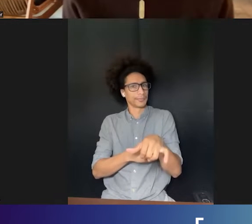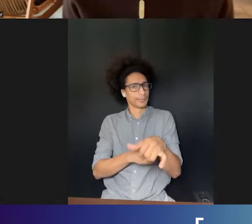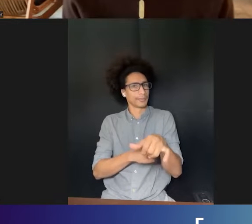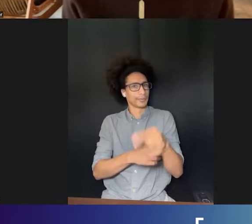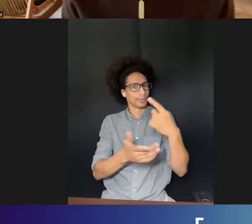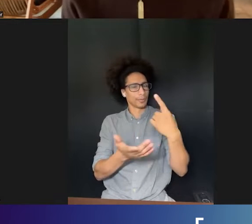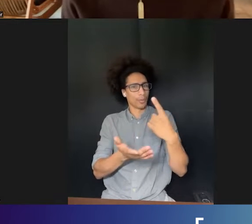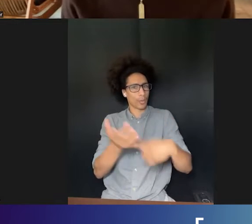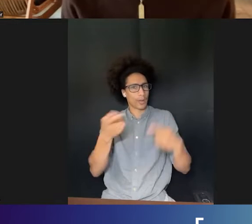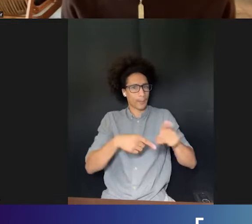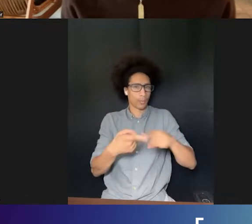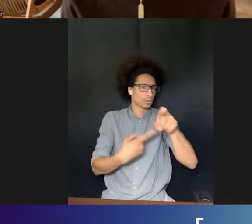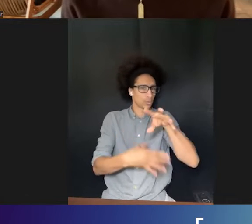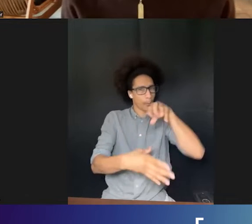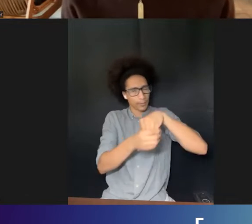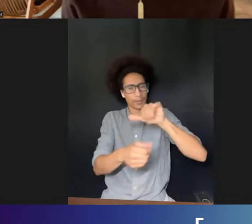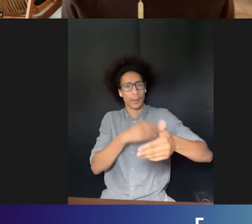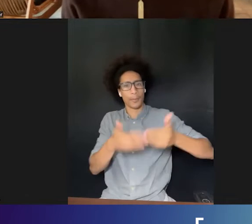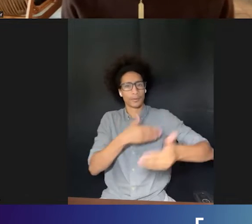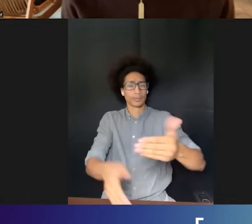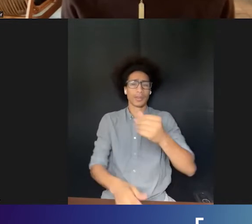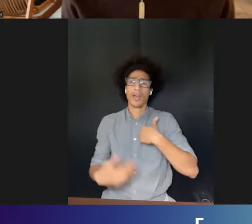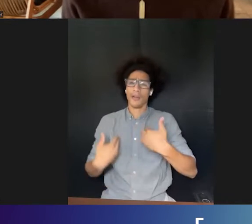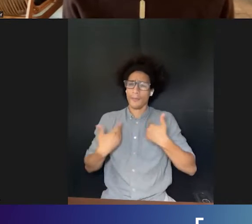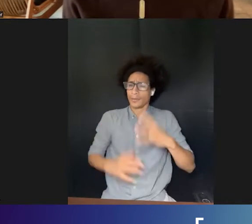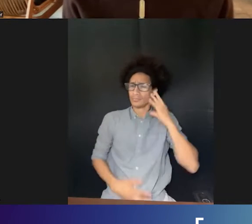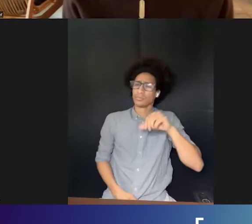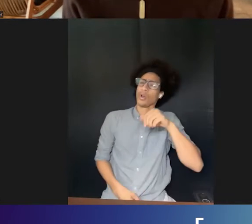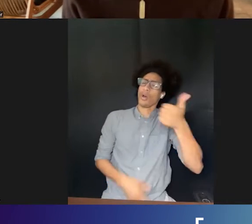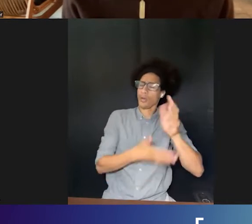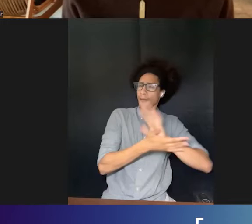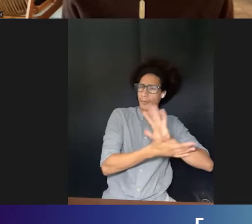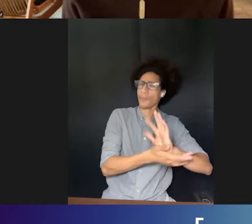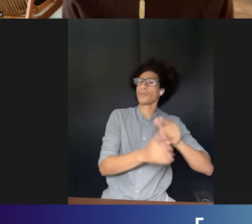So, you know, there's other films that I worked on where the impact goals were much more baked in to,